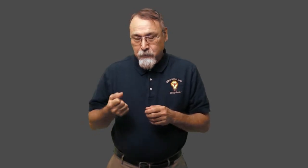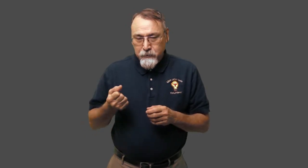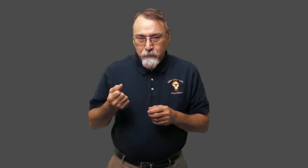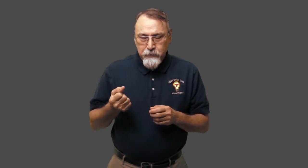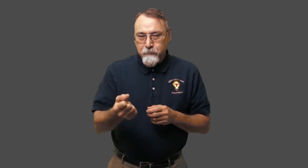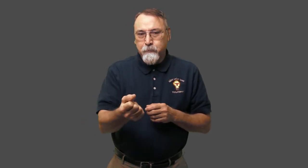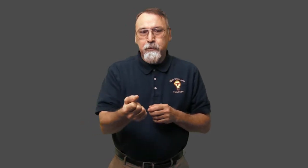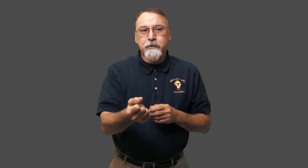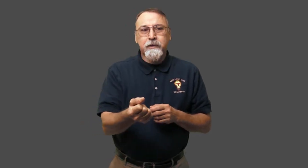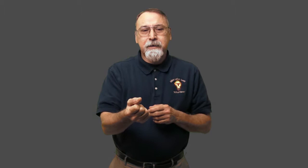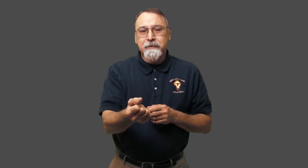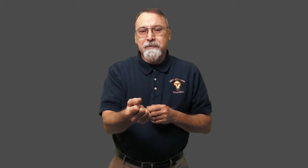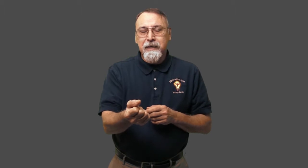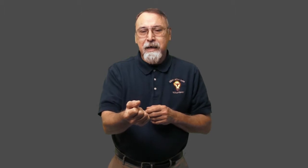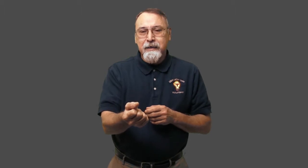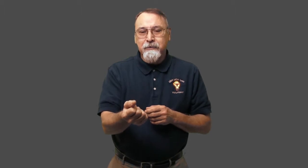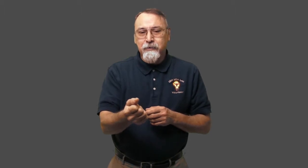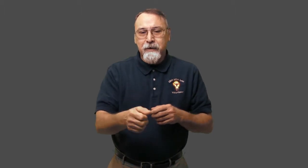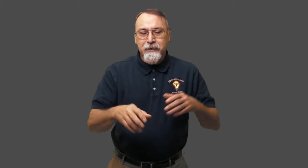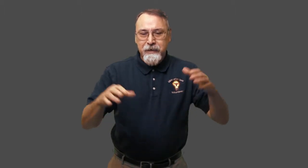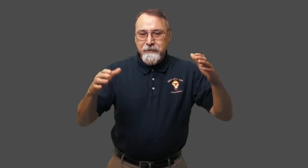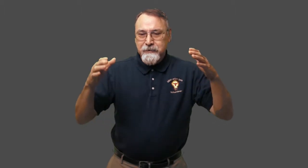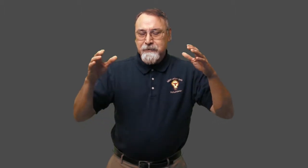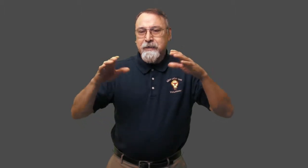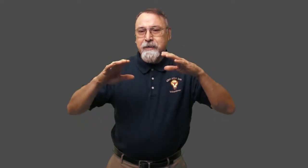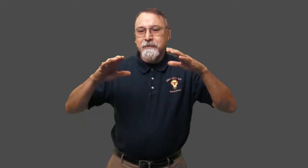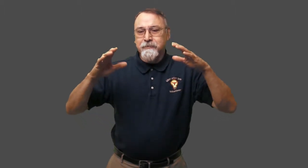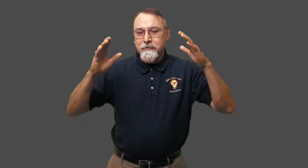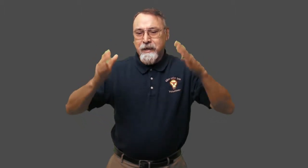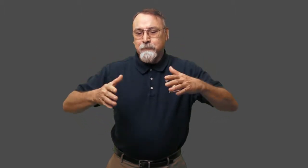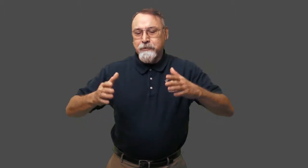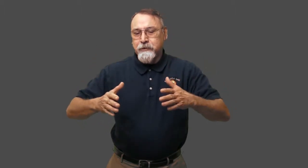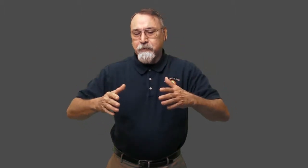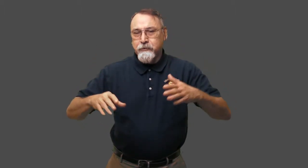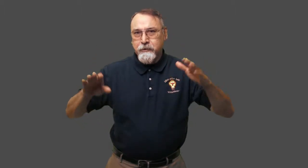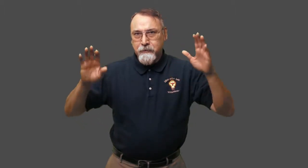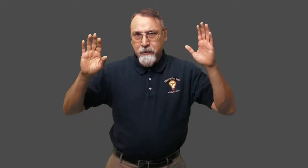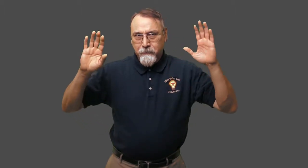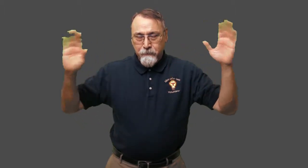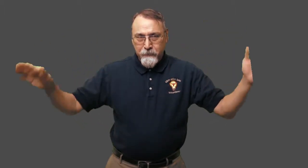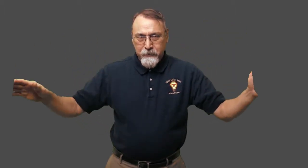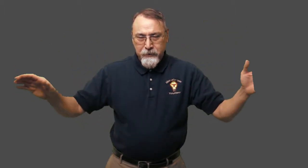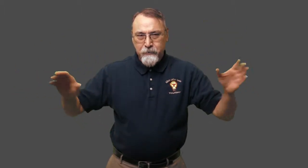when you connect the slide in drive it actually disconnects that particular unit from the